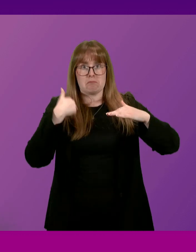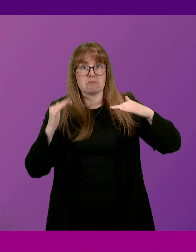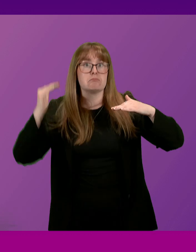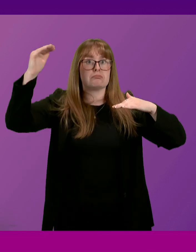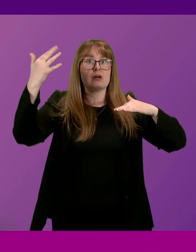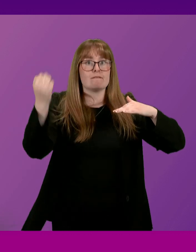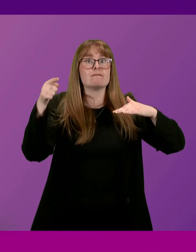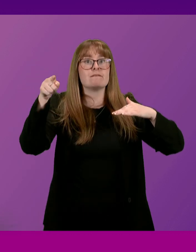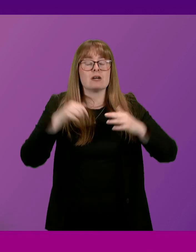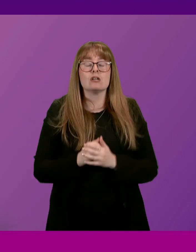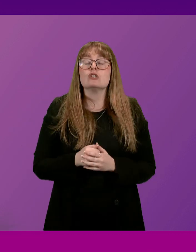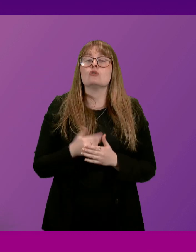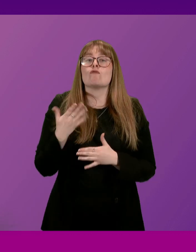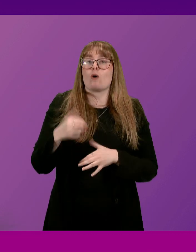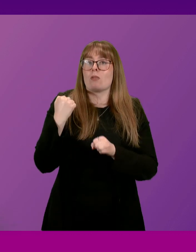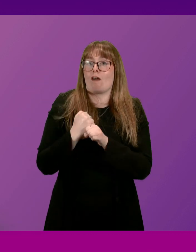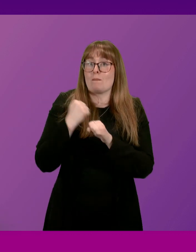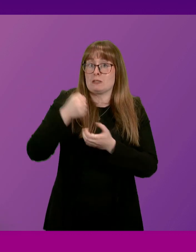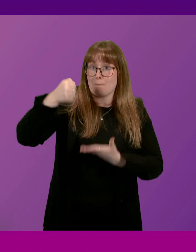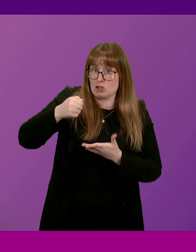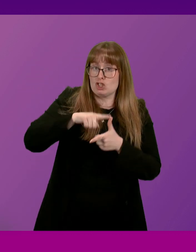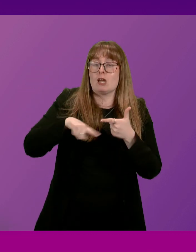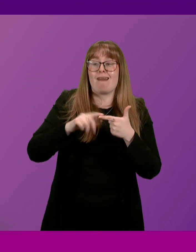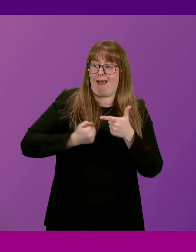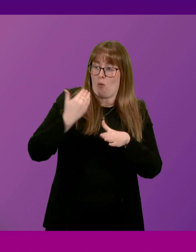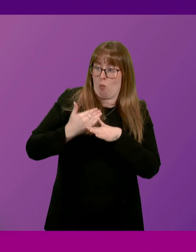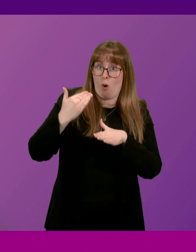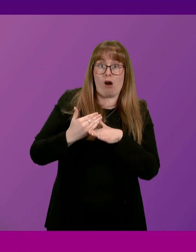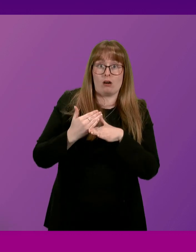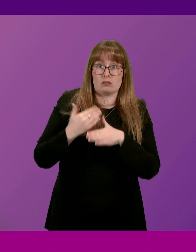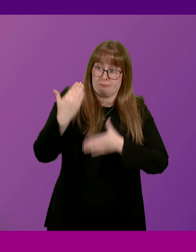As a consequence of the Government’s budget and the work that is under way through the